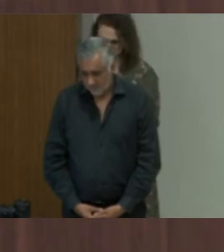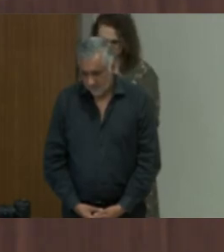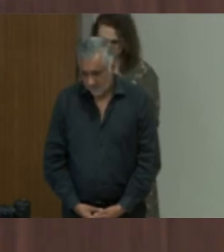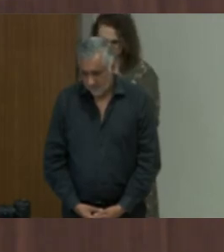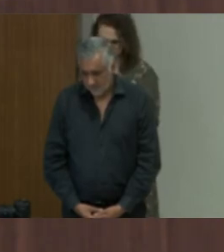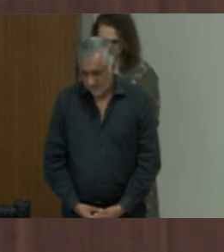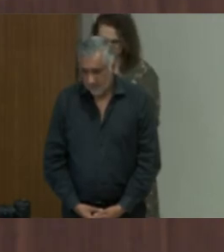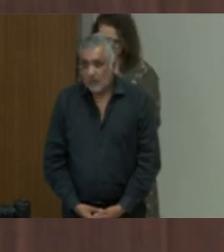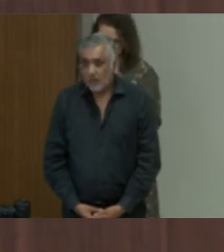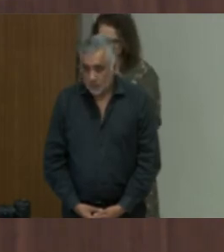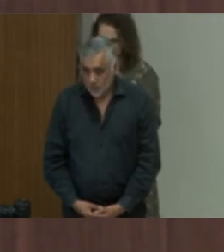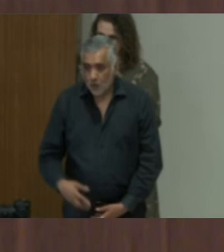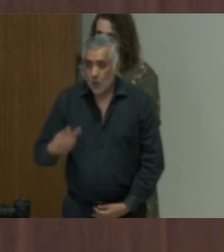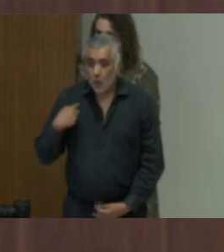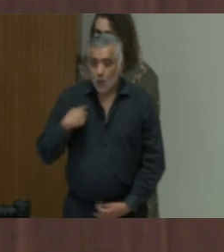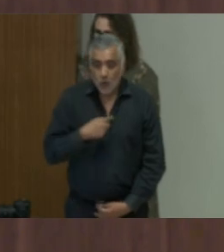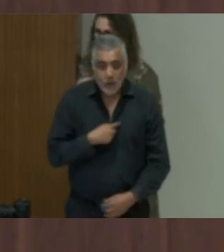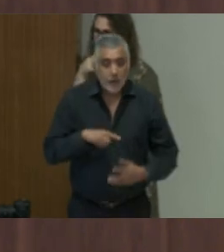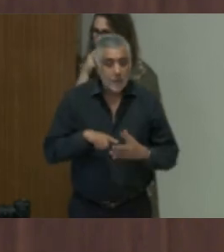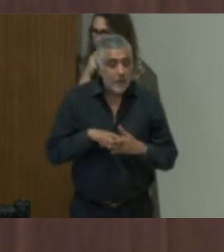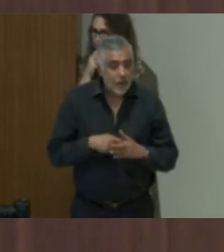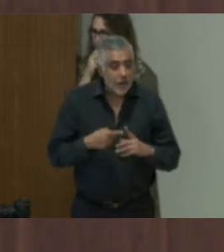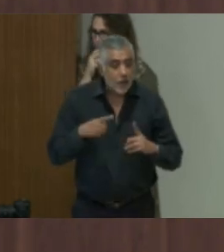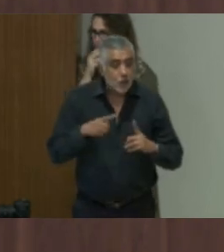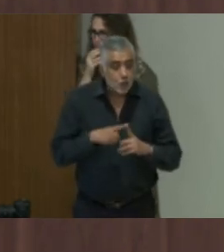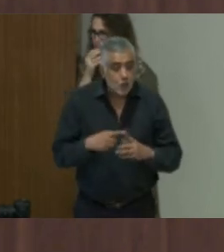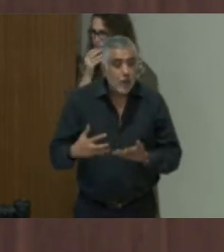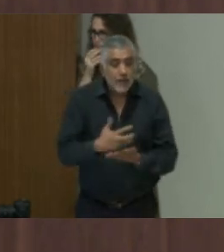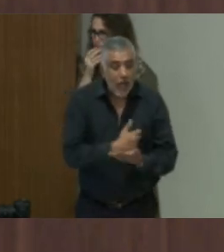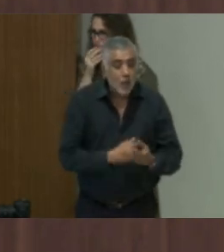So they began to gather the the information